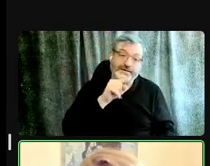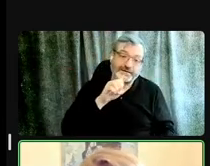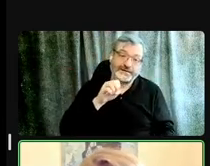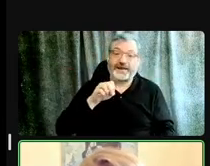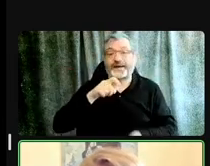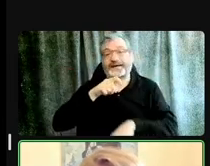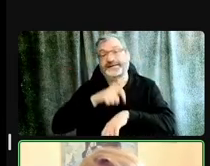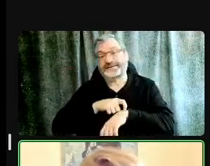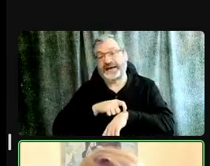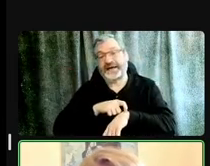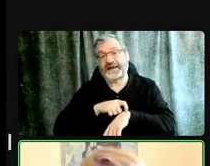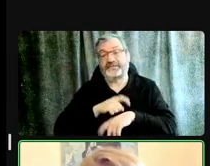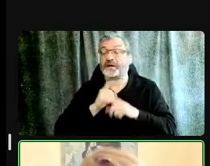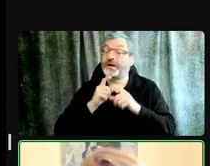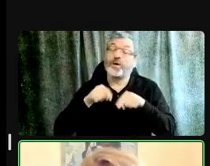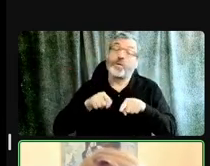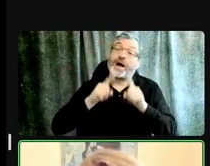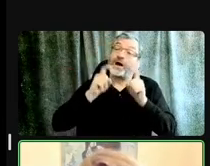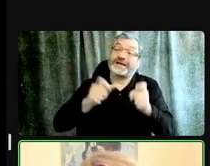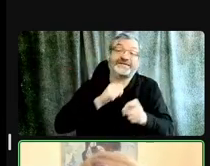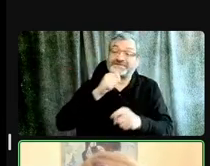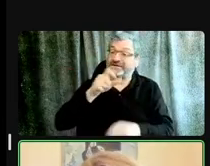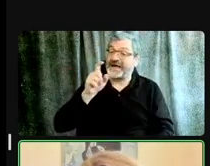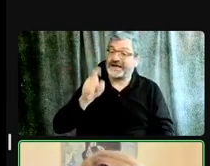gifts are not necessary, in the spirit of good cheer,